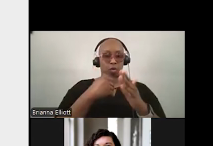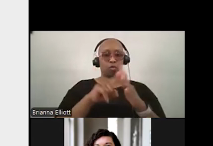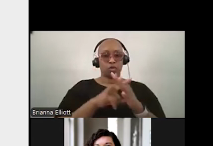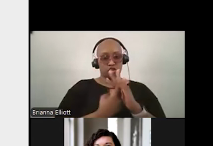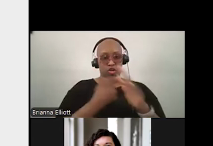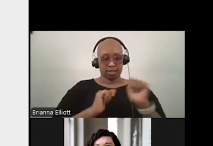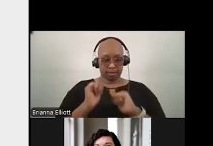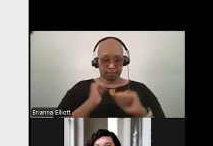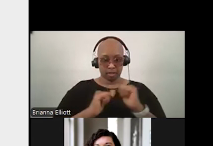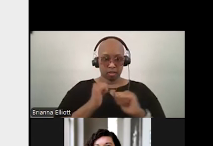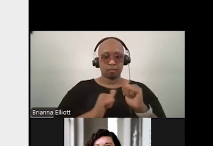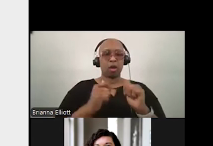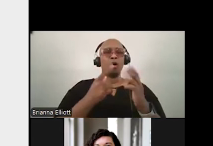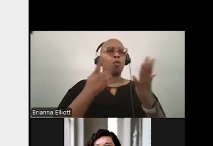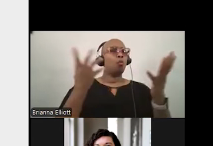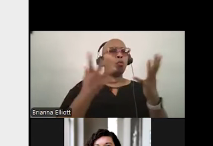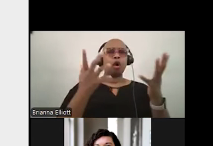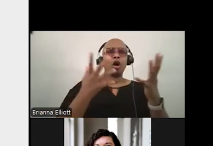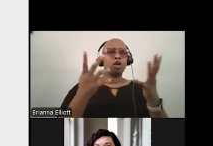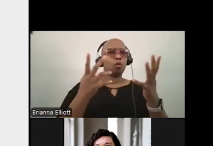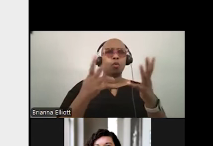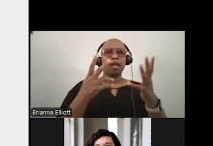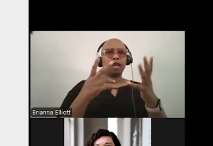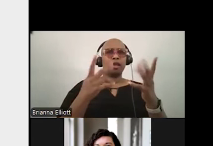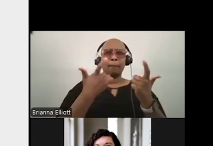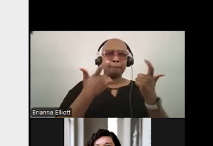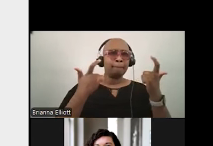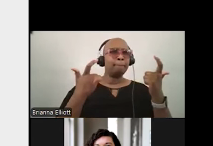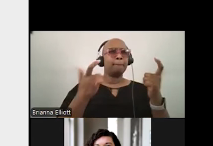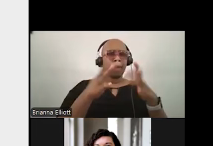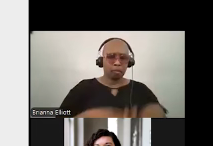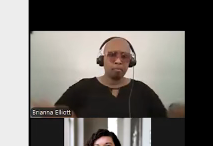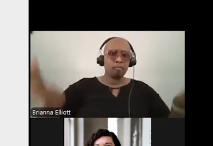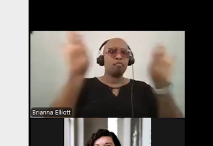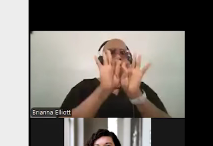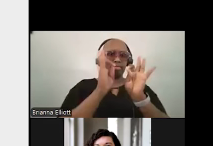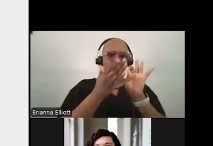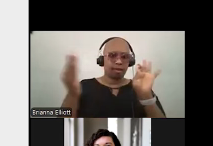exacting standards, but those big things that we've talked about. We want headings, alt text,